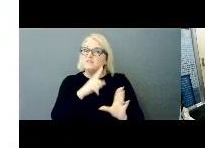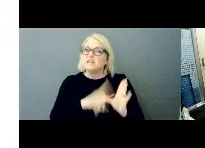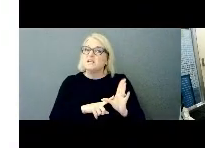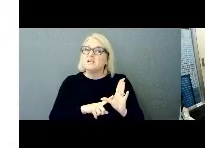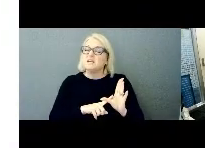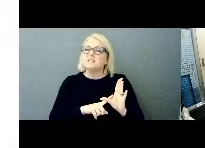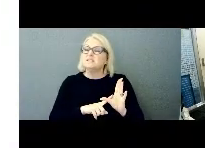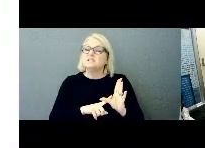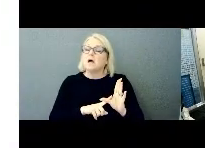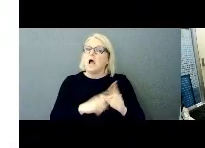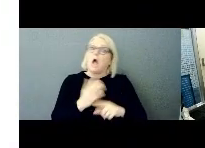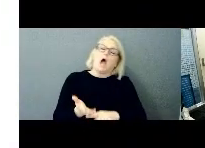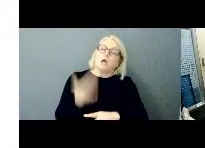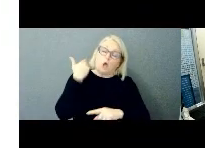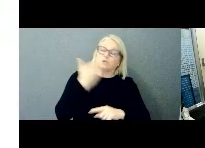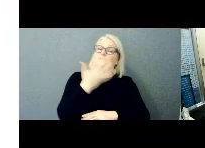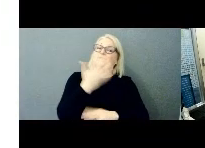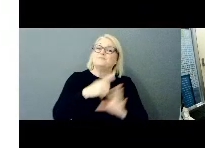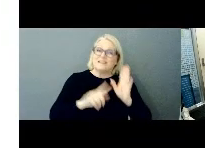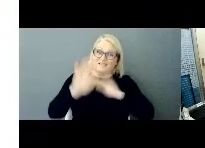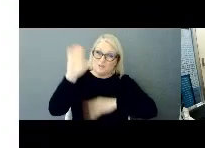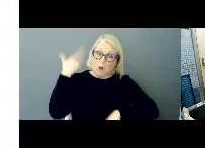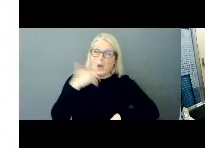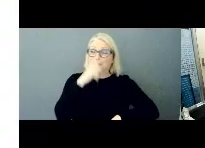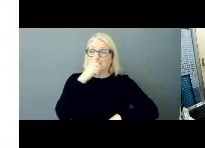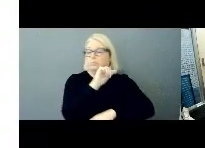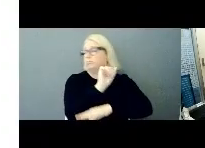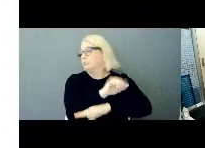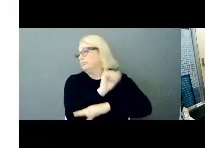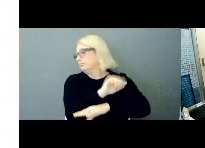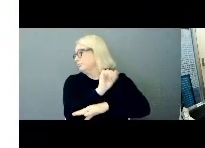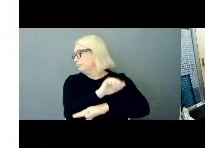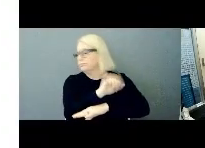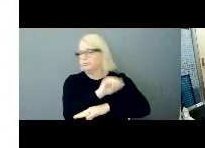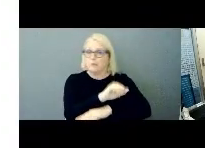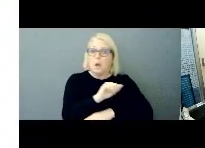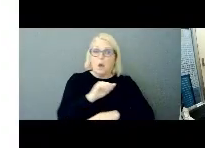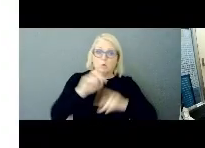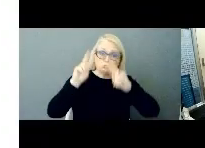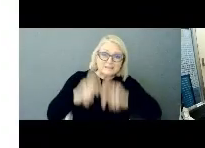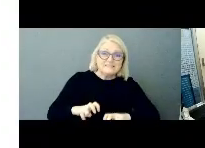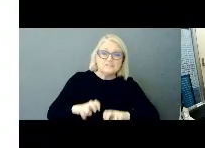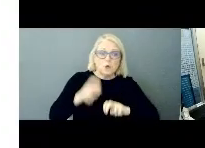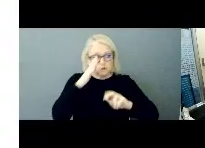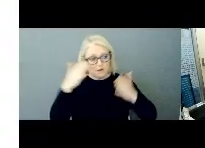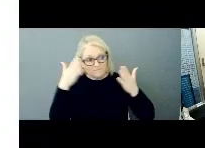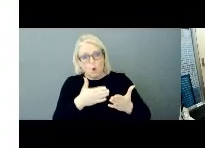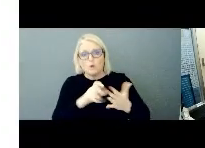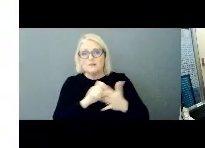in terms of research. There were so few researchers working on this type of what practice